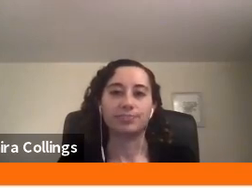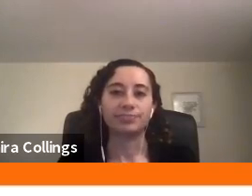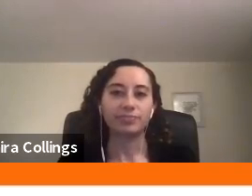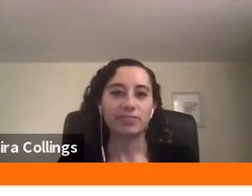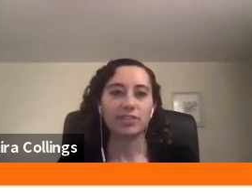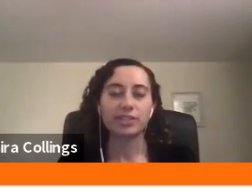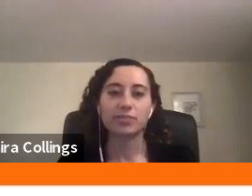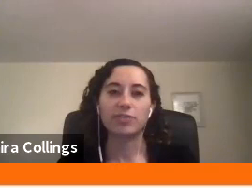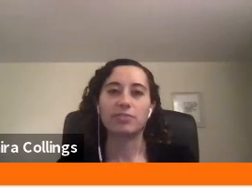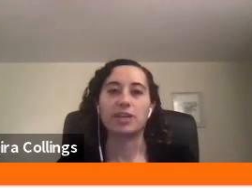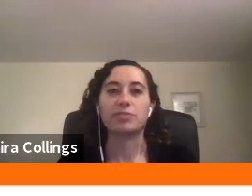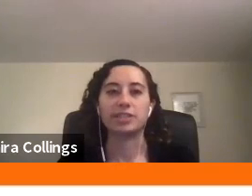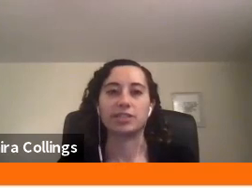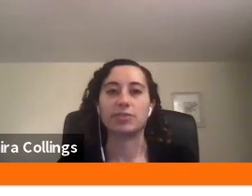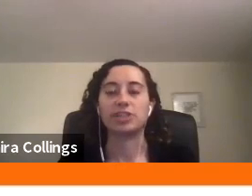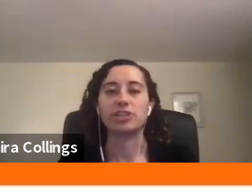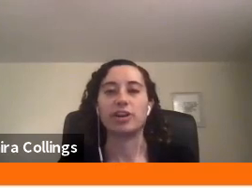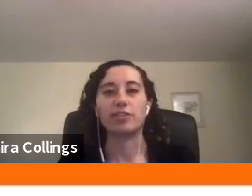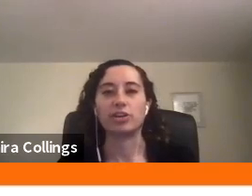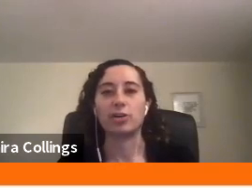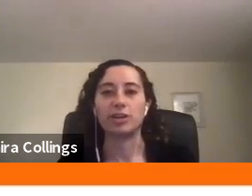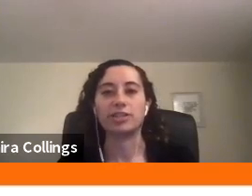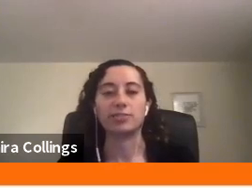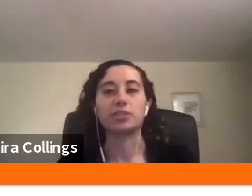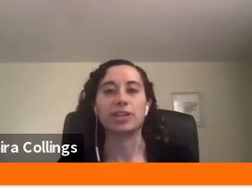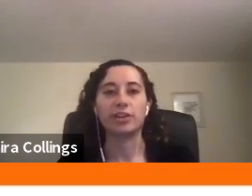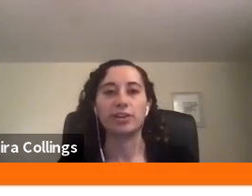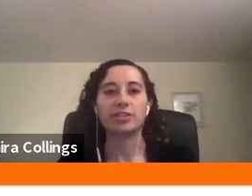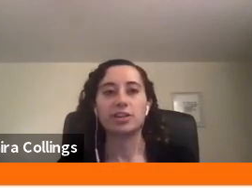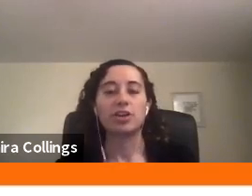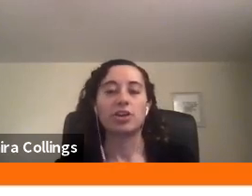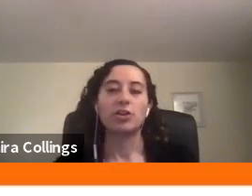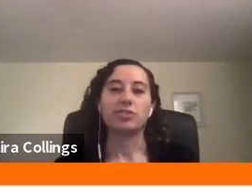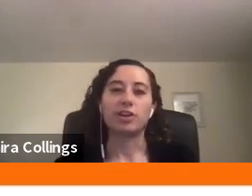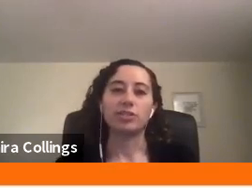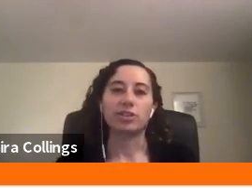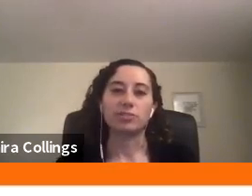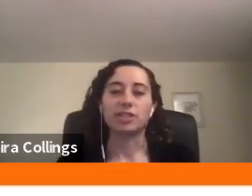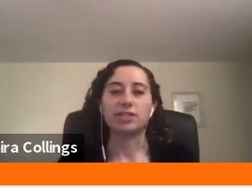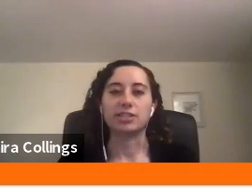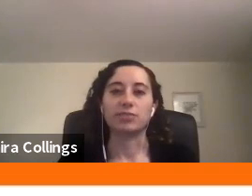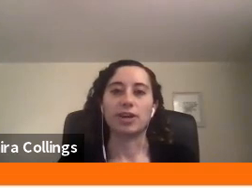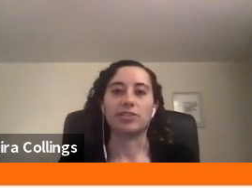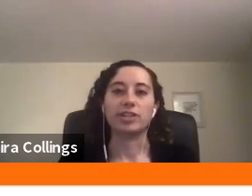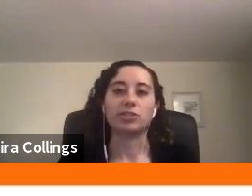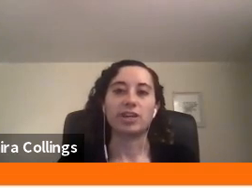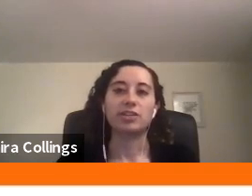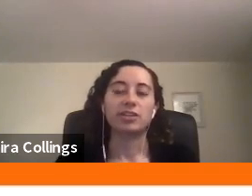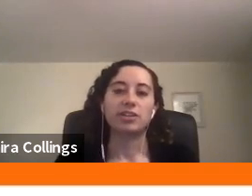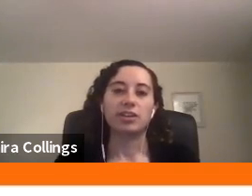And so I pressed on. I tried harder. I restricted more . Next slide. Being congratulations is what happens when a